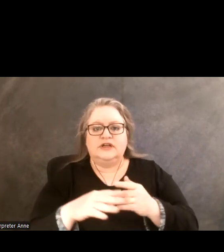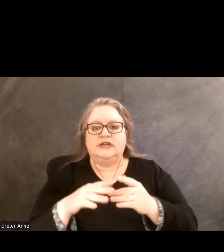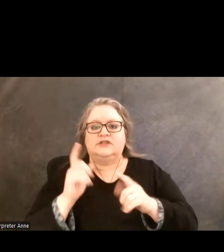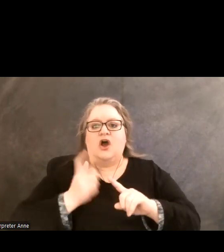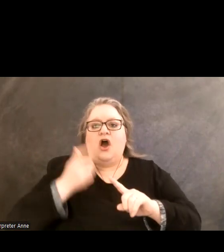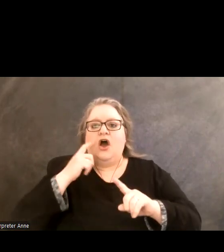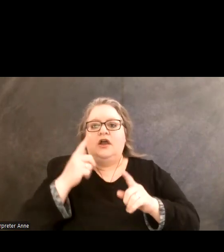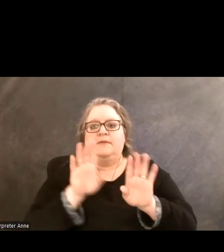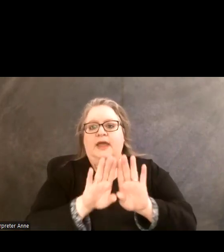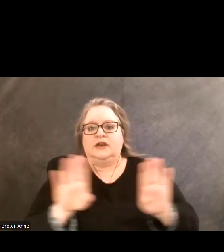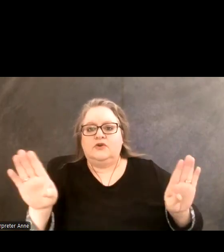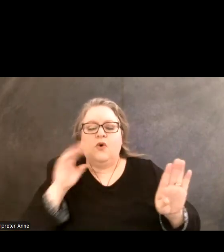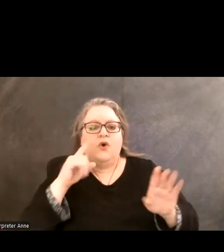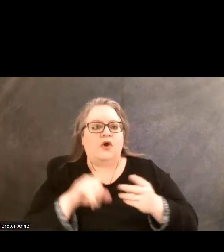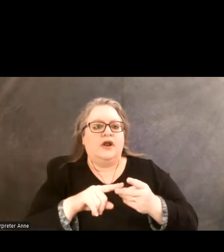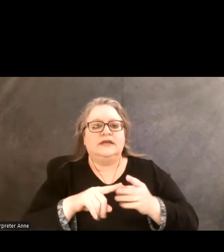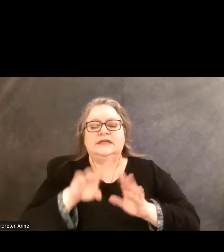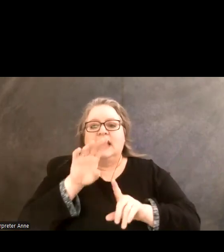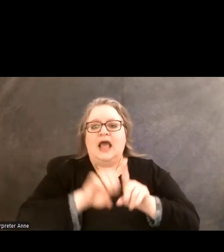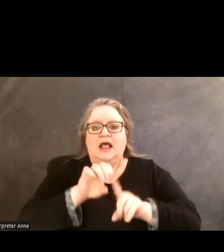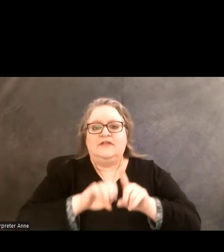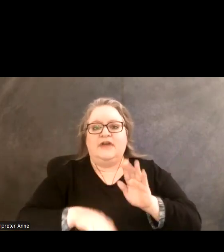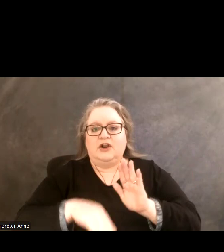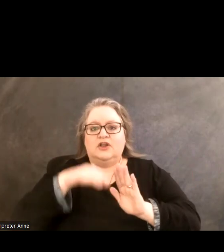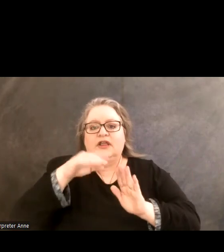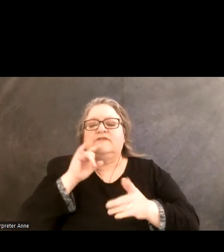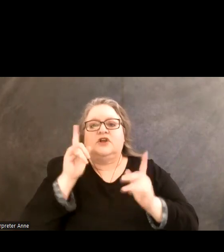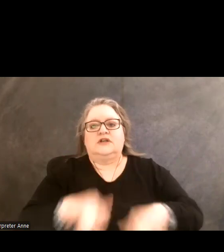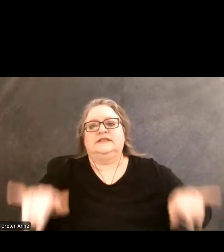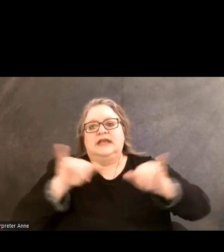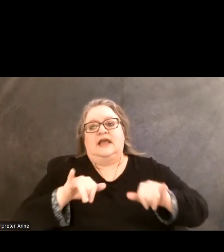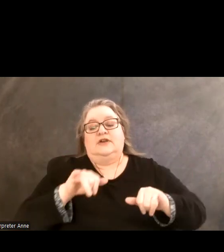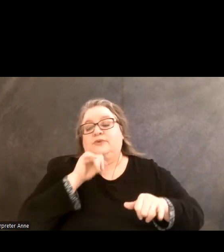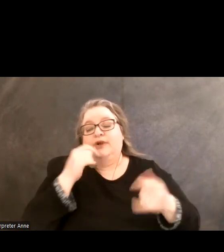elevator lifts, are standard. We're not there, but that's a